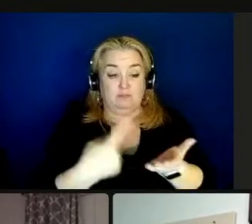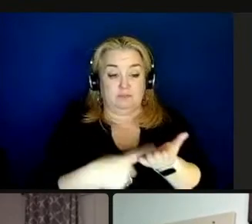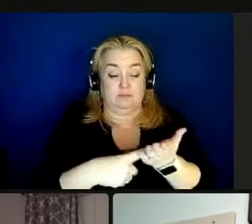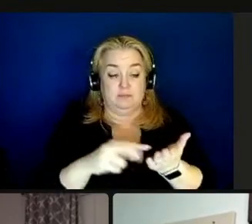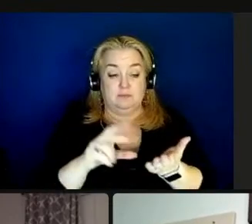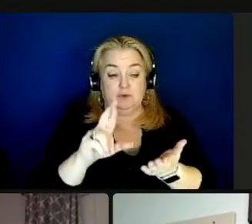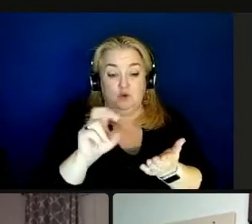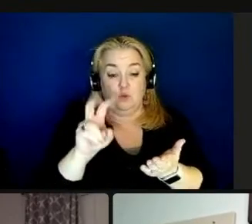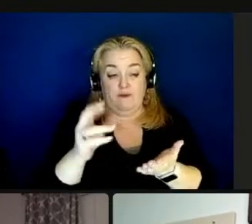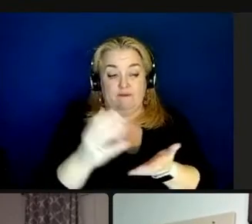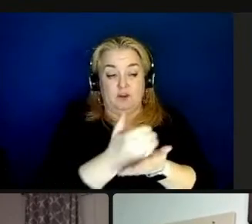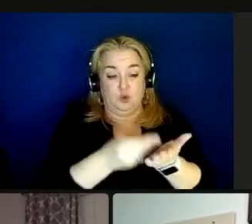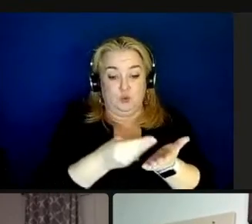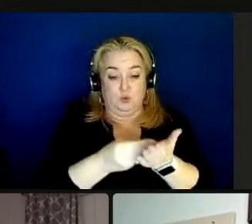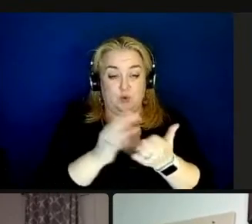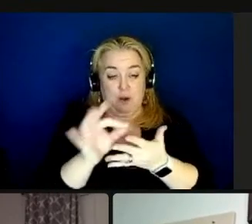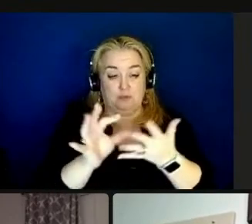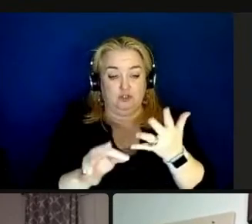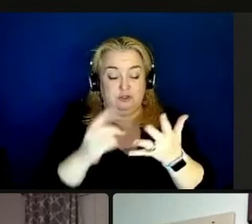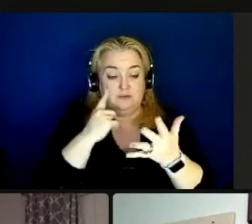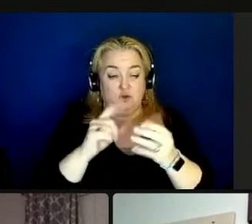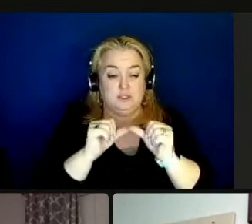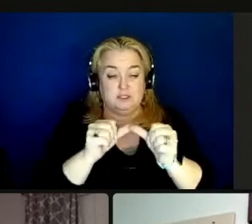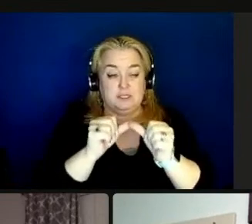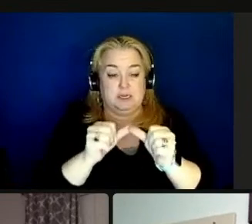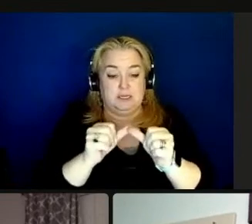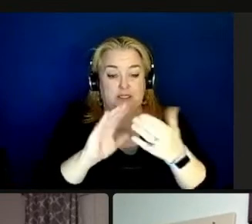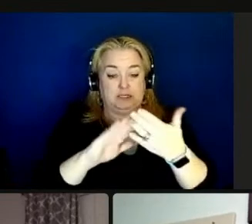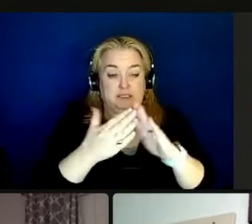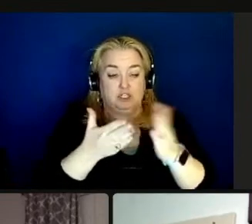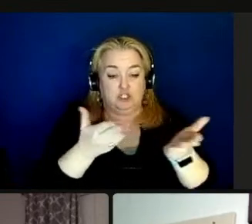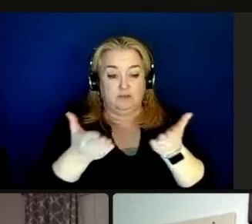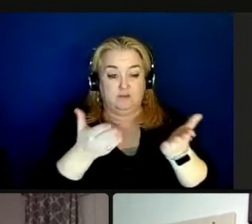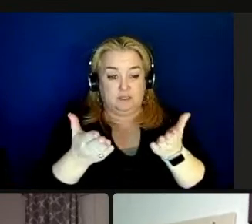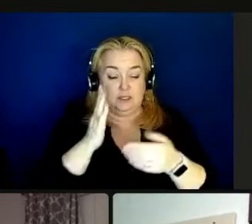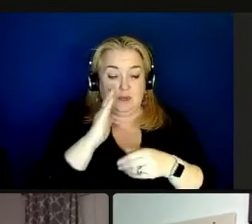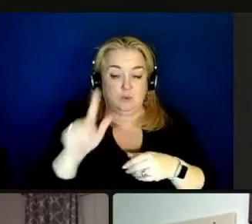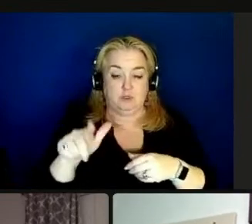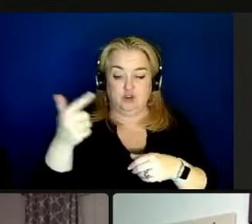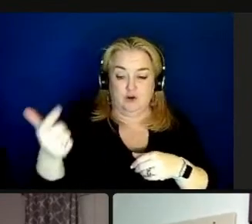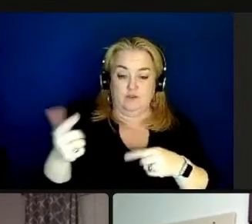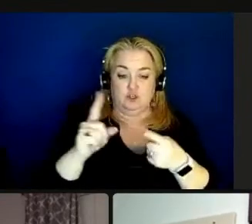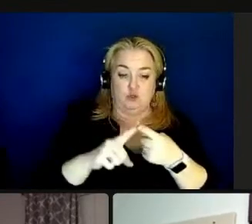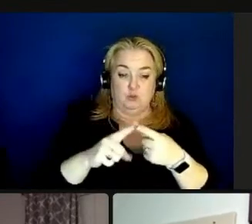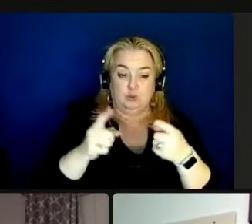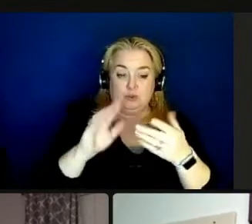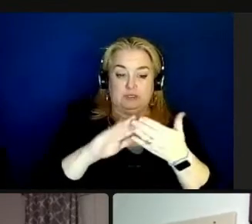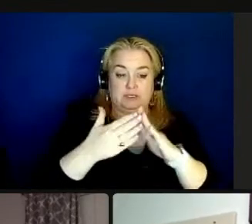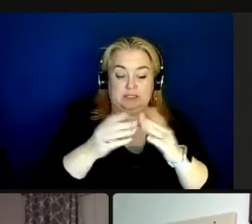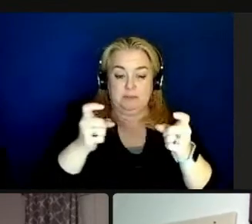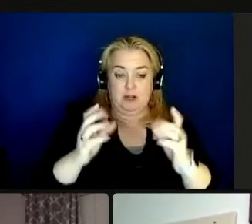BLOCKING ANY ADDITIONS OR DELETIONS BY RIGHT.